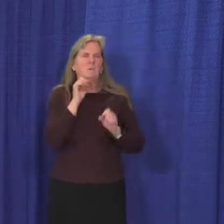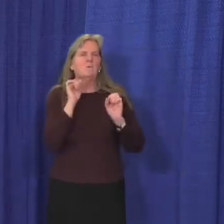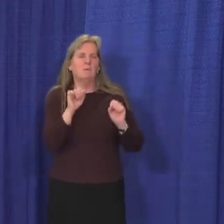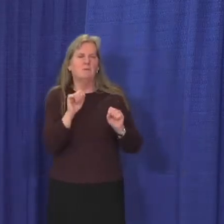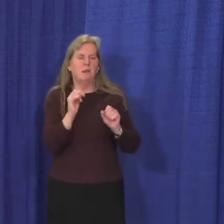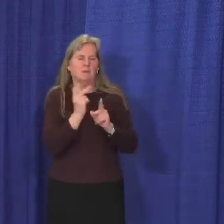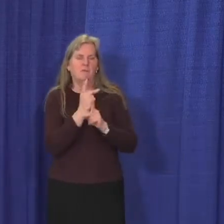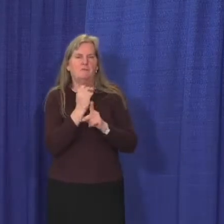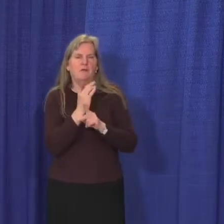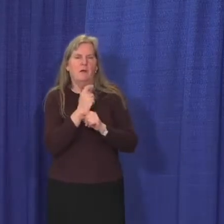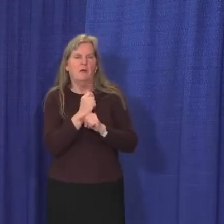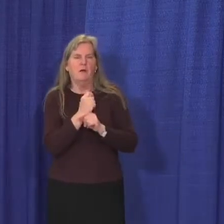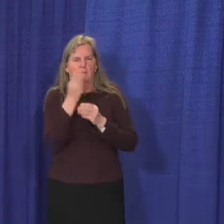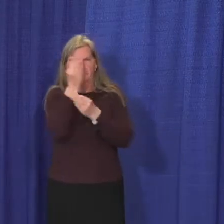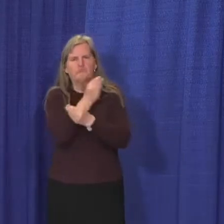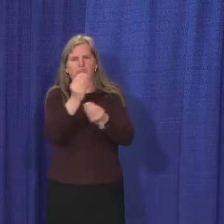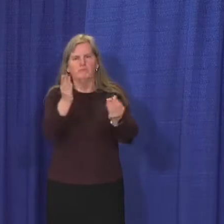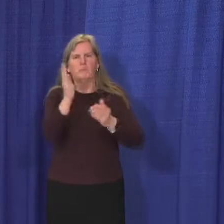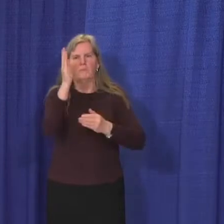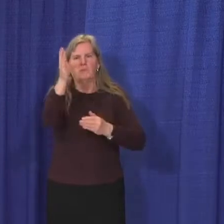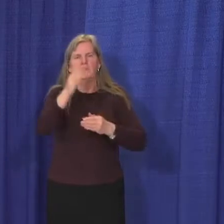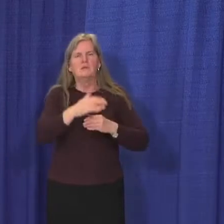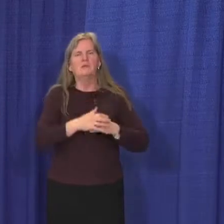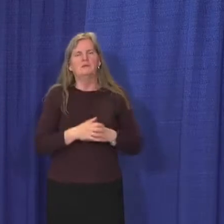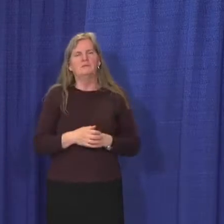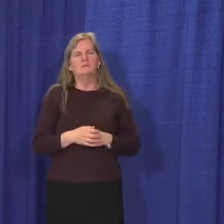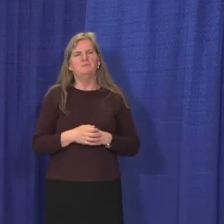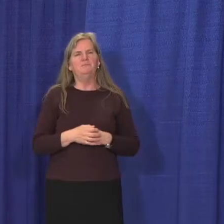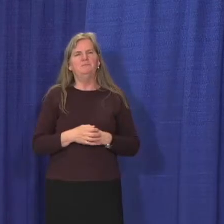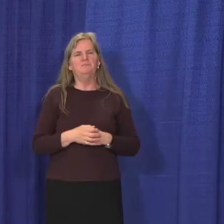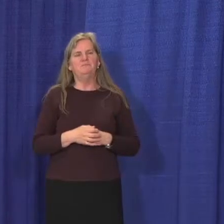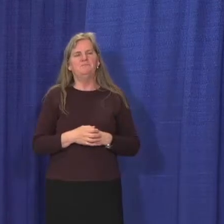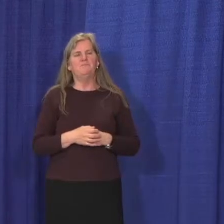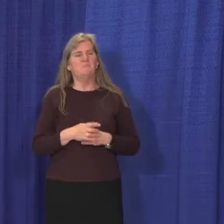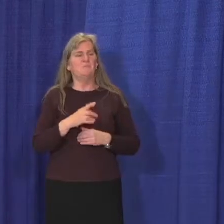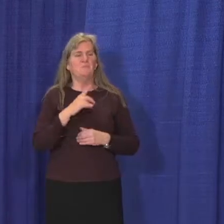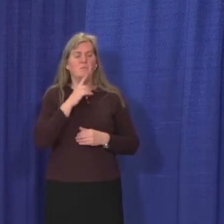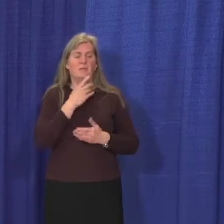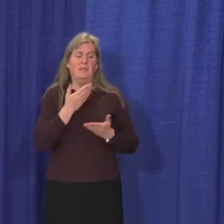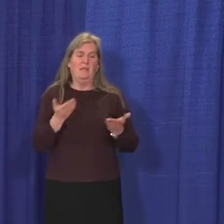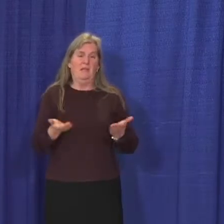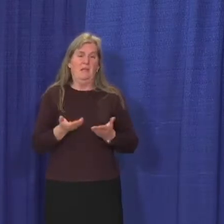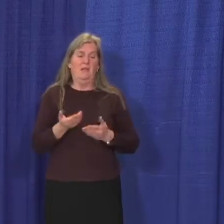conversations got figured out. We are in a great place with